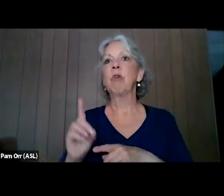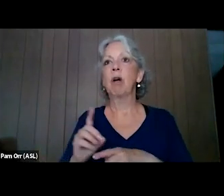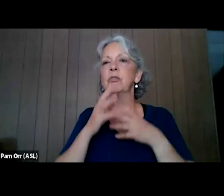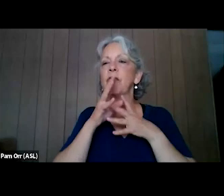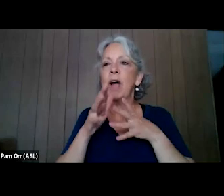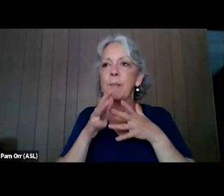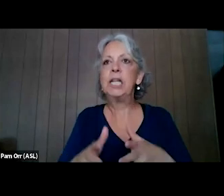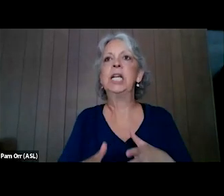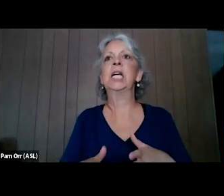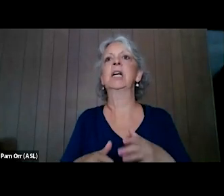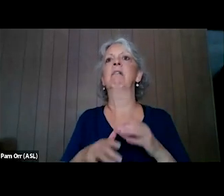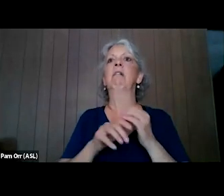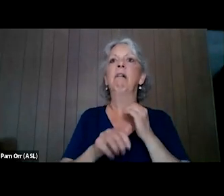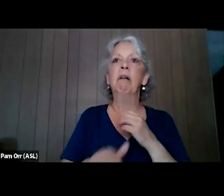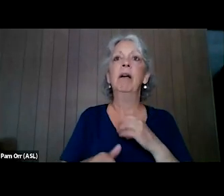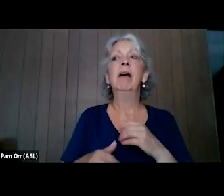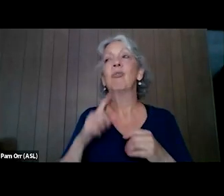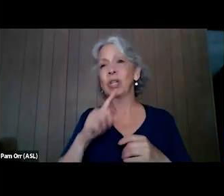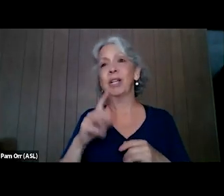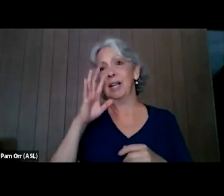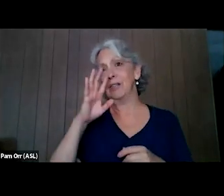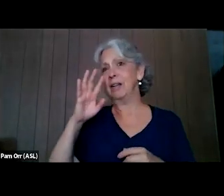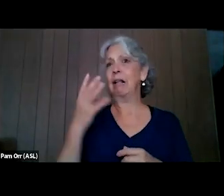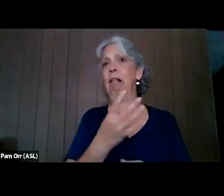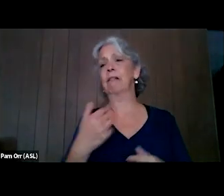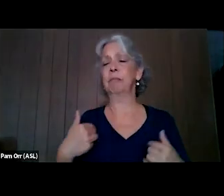it was, you know, almost neglectful, and you know,